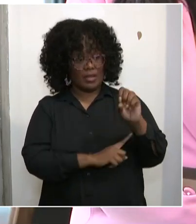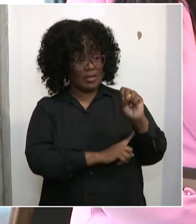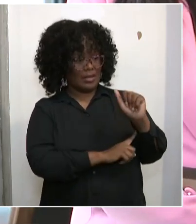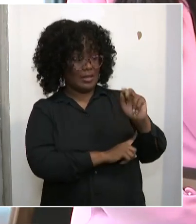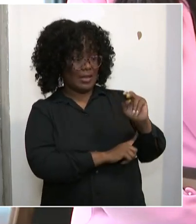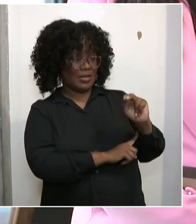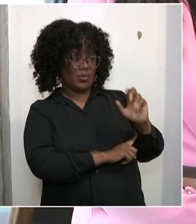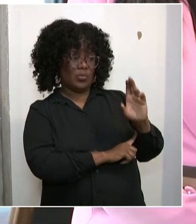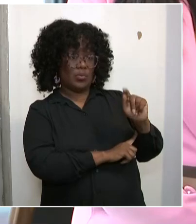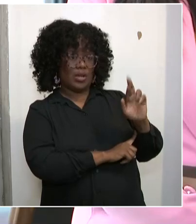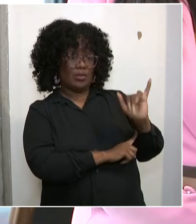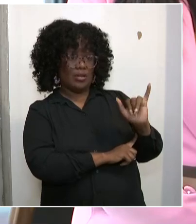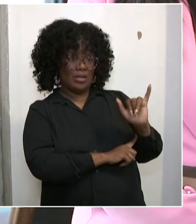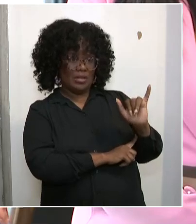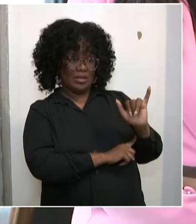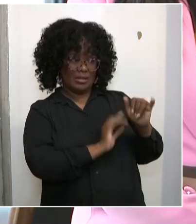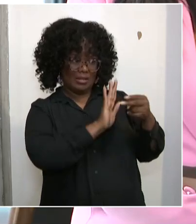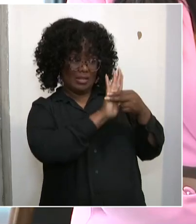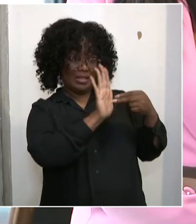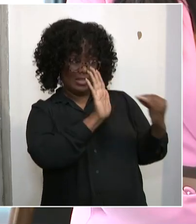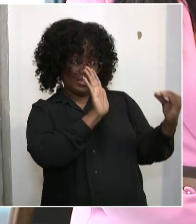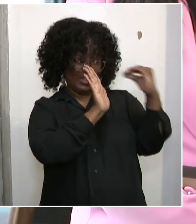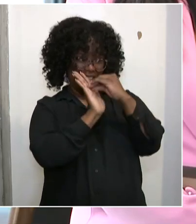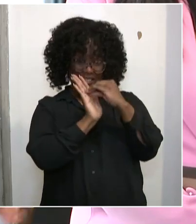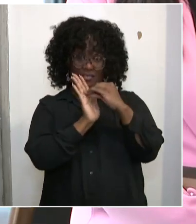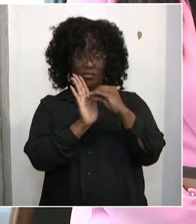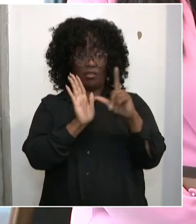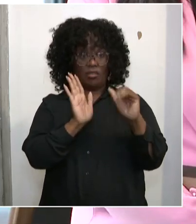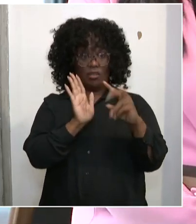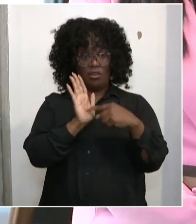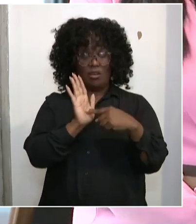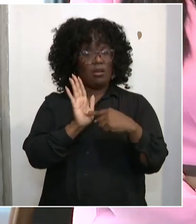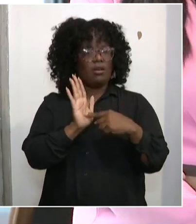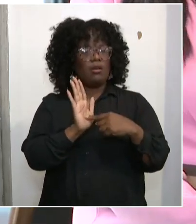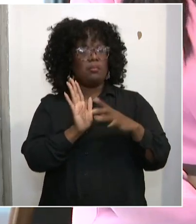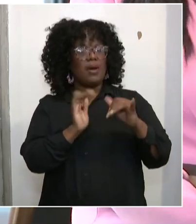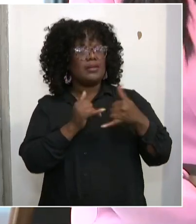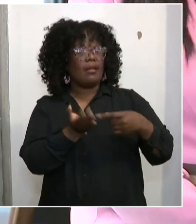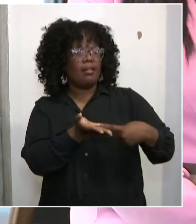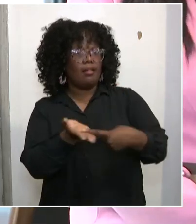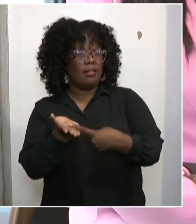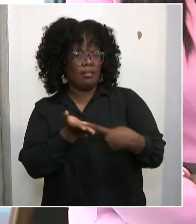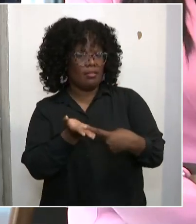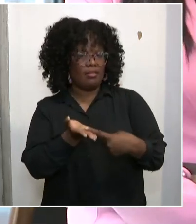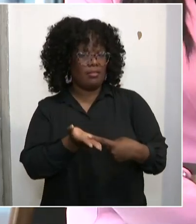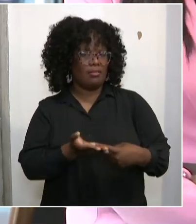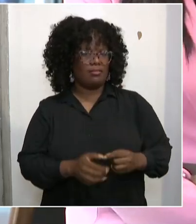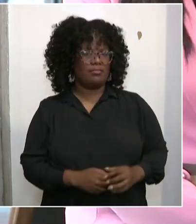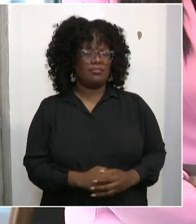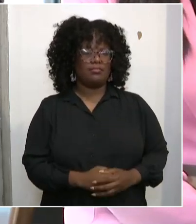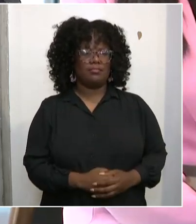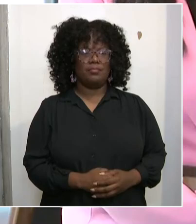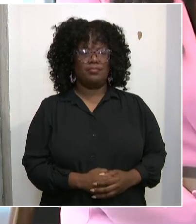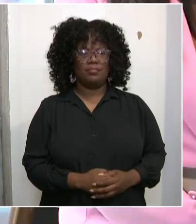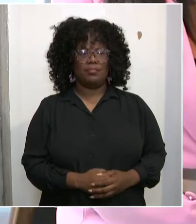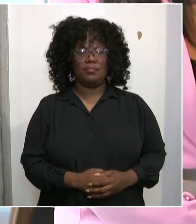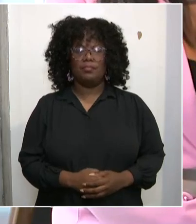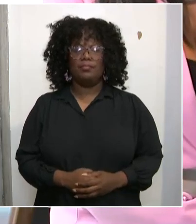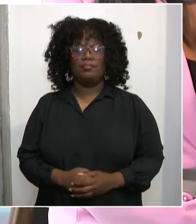it should pinpoint the issues that it addresses, I think, more directly. Yes, you've been very patient. Thank you,